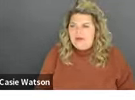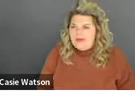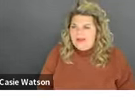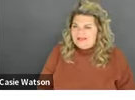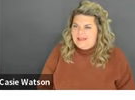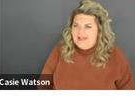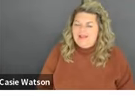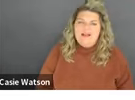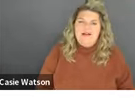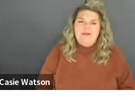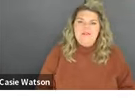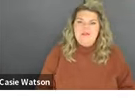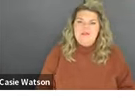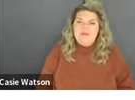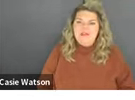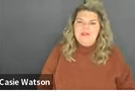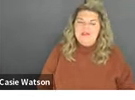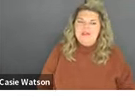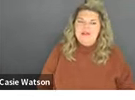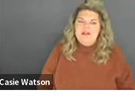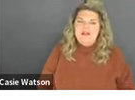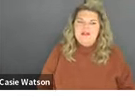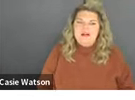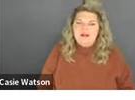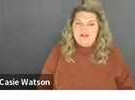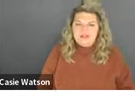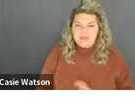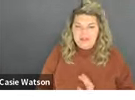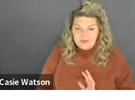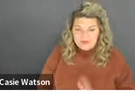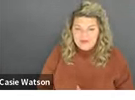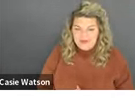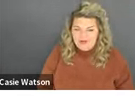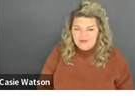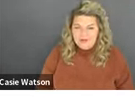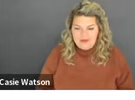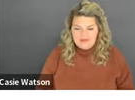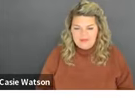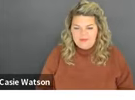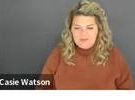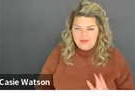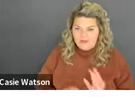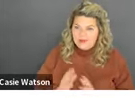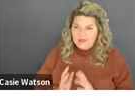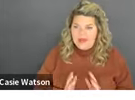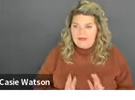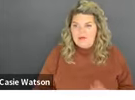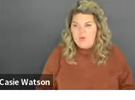you might be asking. If you determine that you do need one, we wanted to explain a little bit of the background